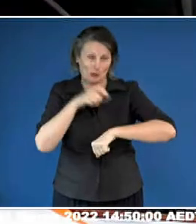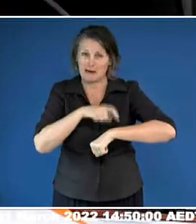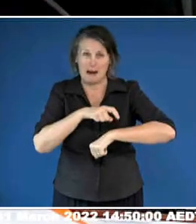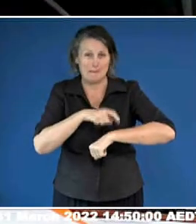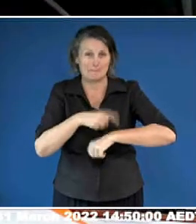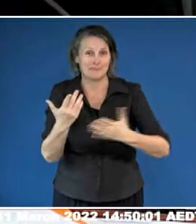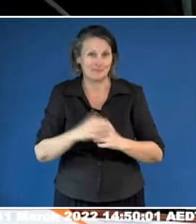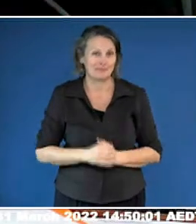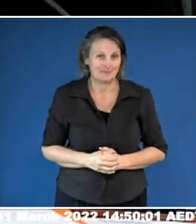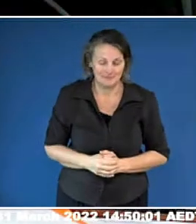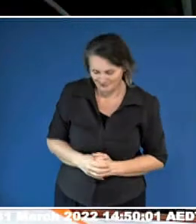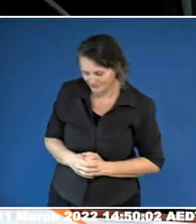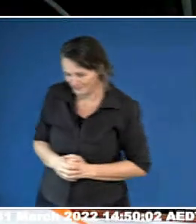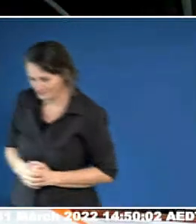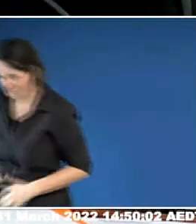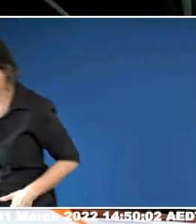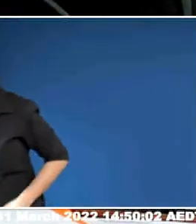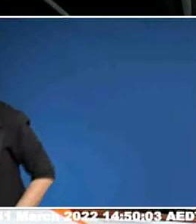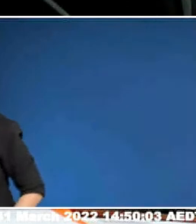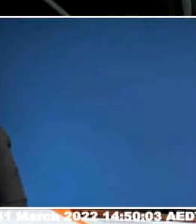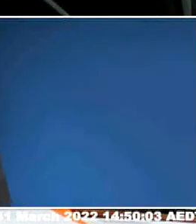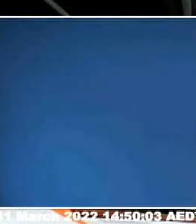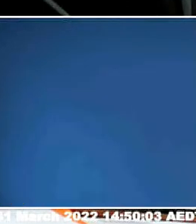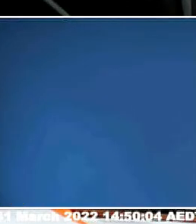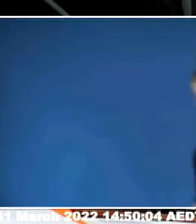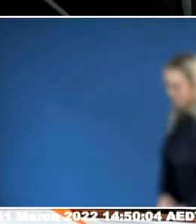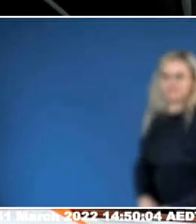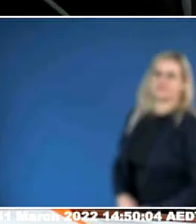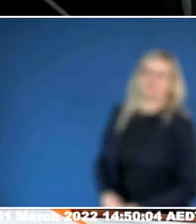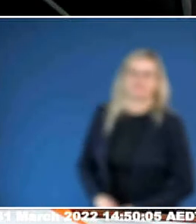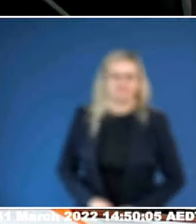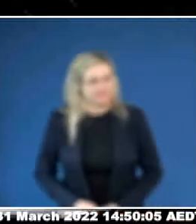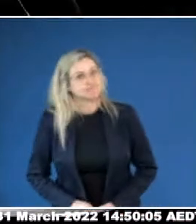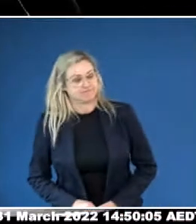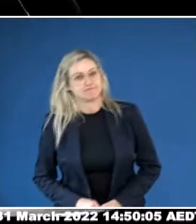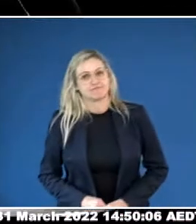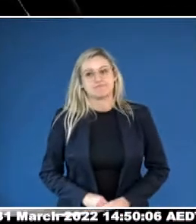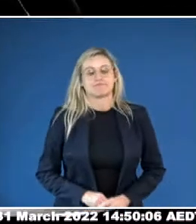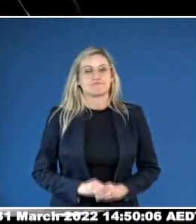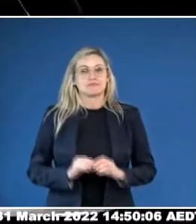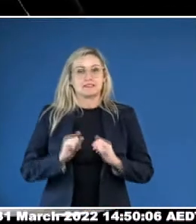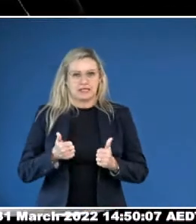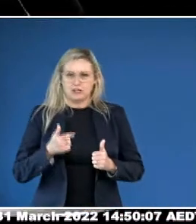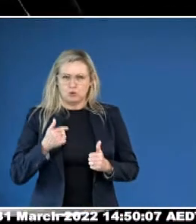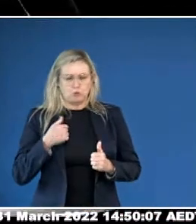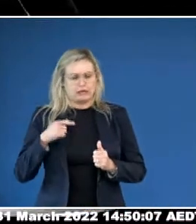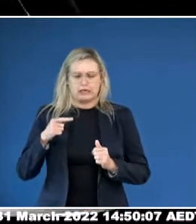First of all, yes, we have argued for a very long time about the